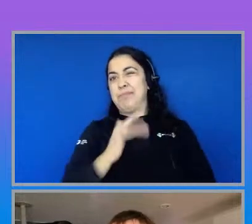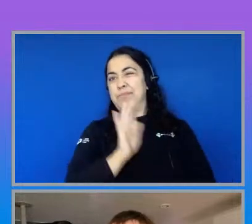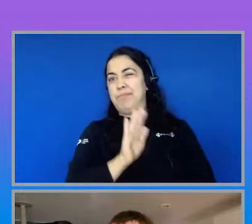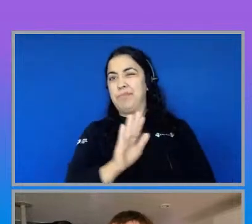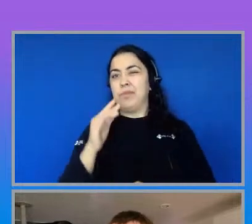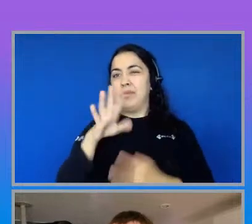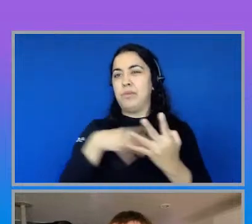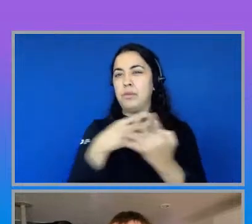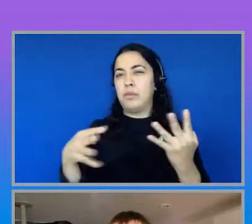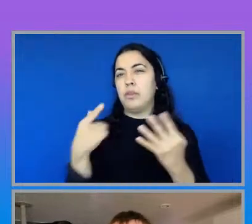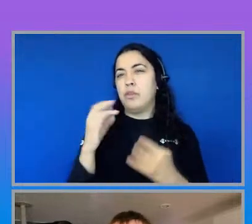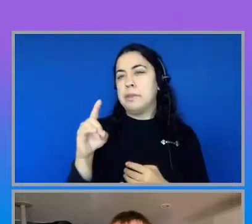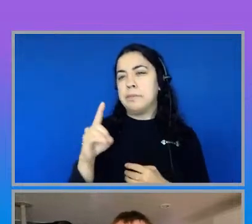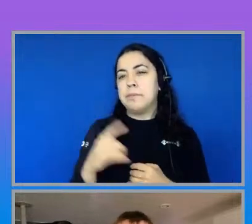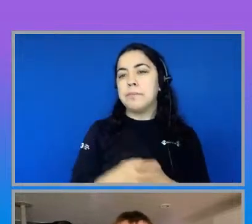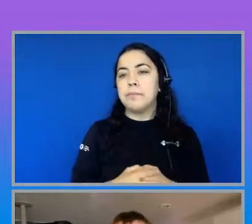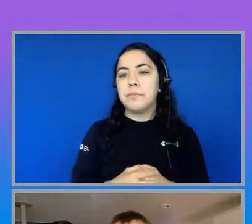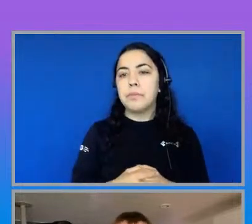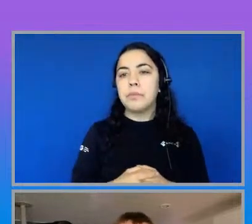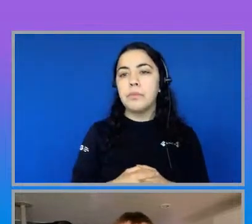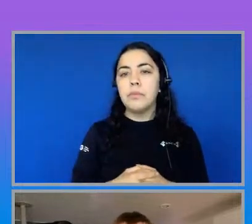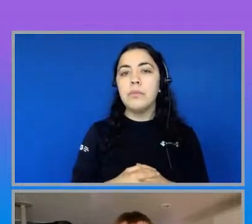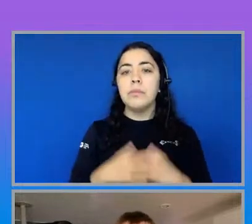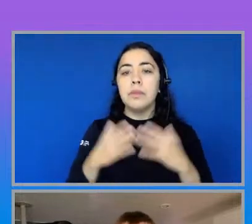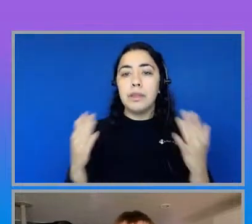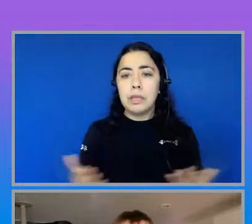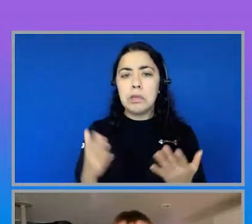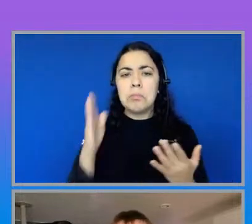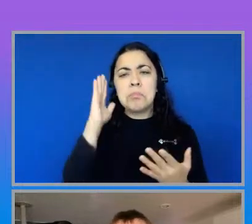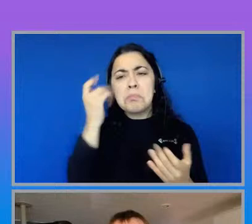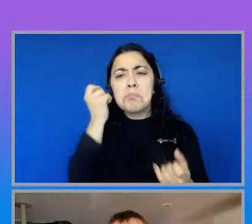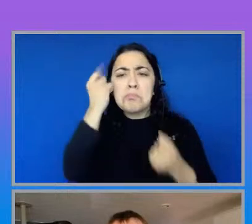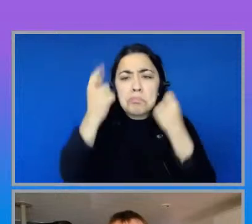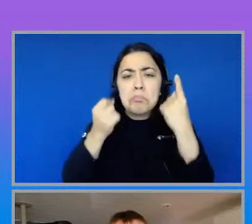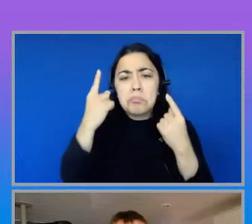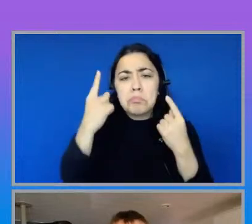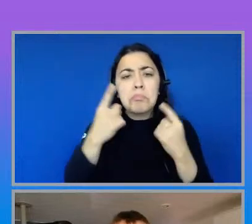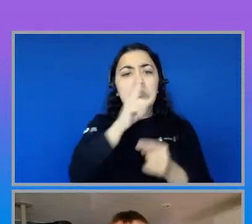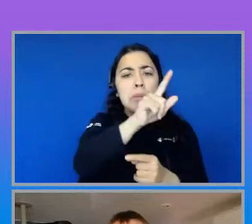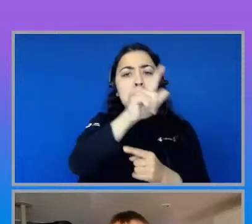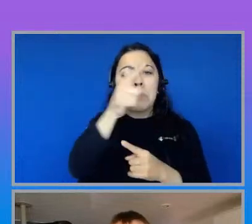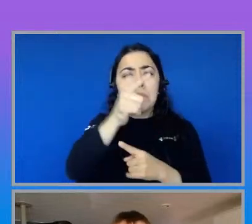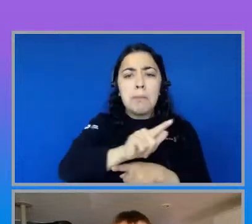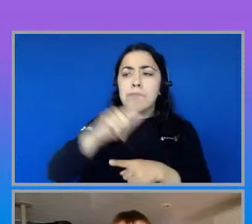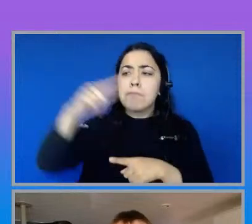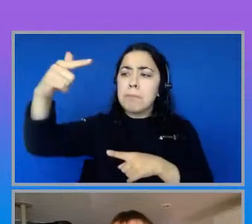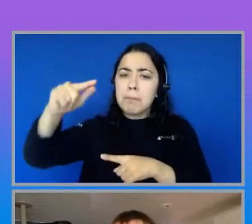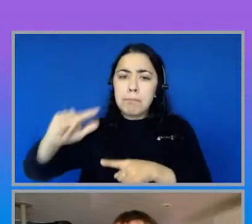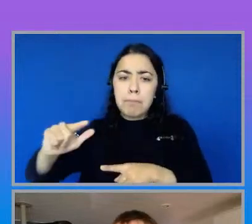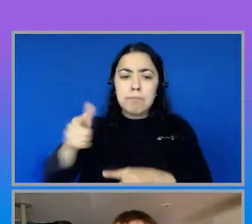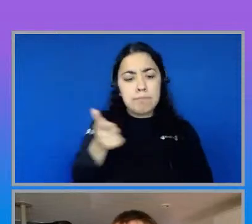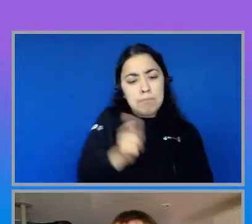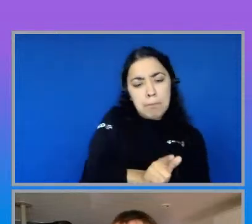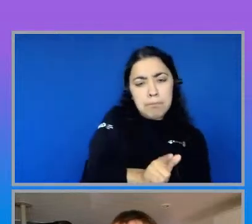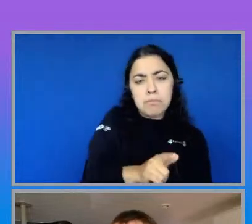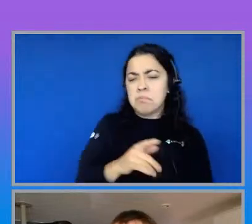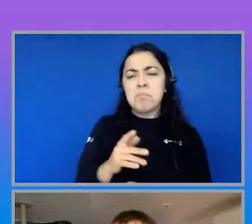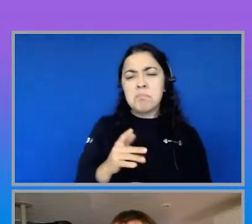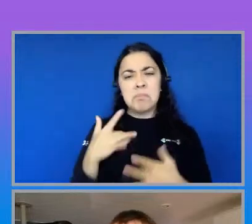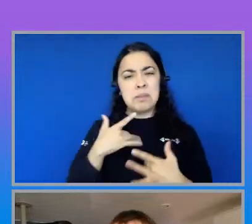default behavior of grid. And so here the tab order looks fairly